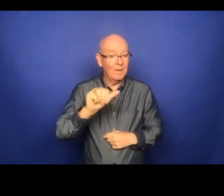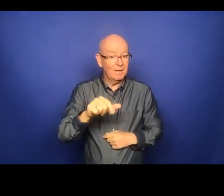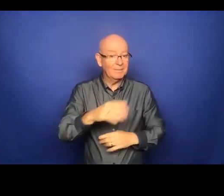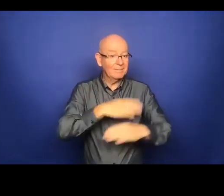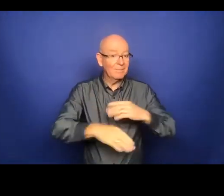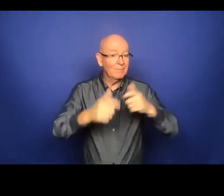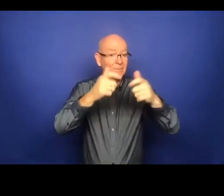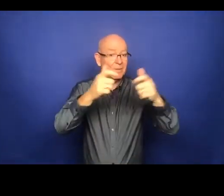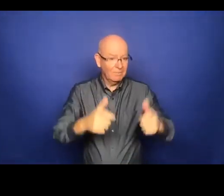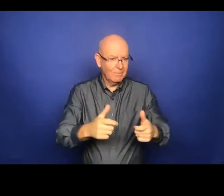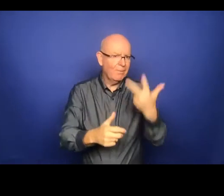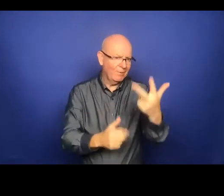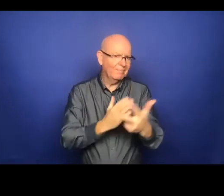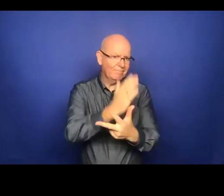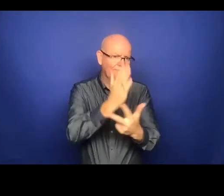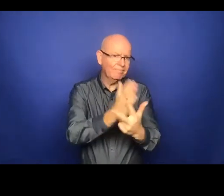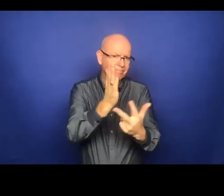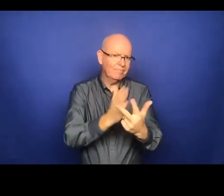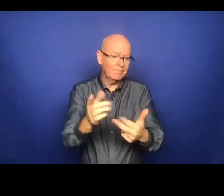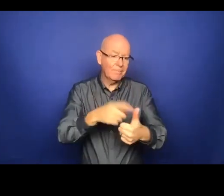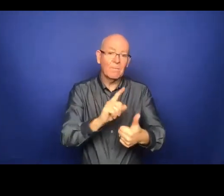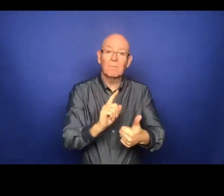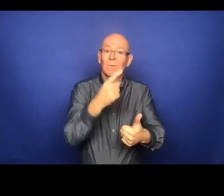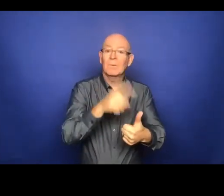and comparable date and to develop a